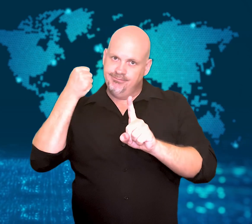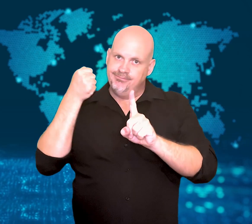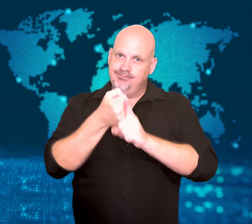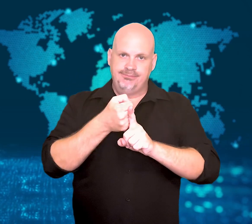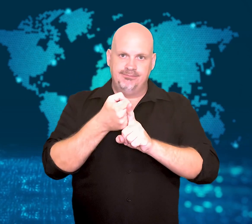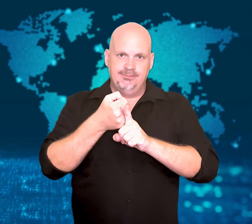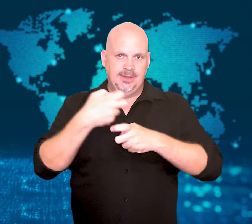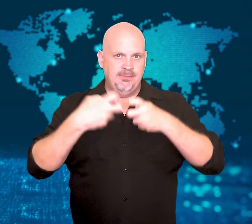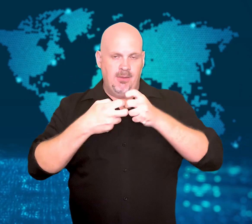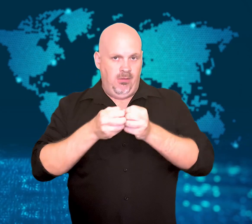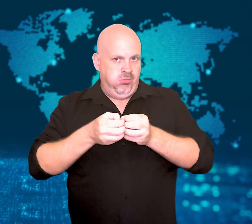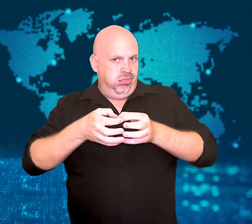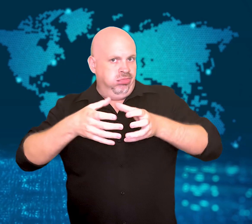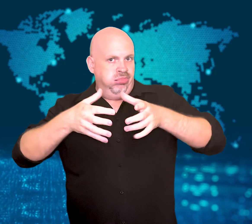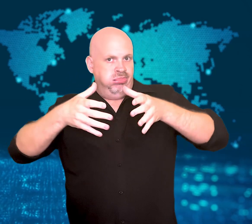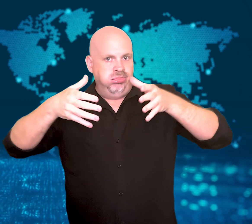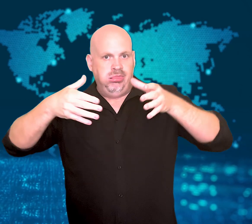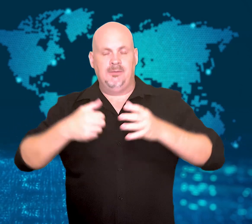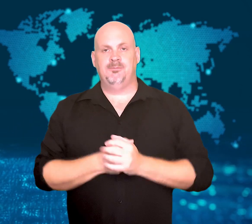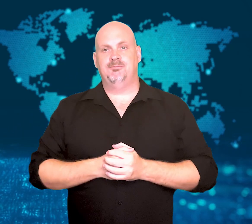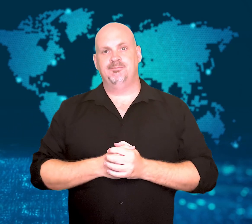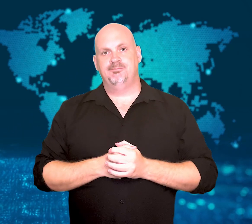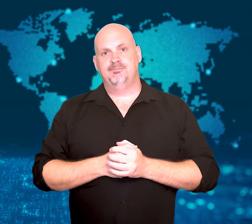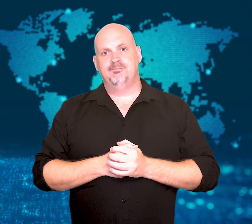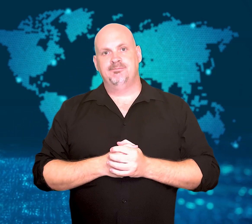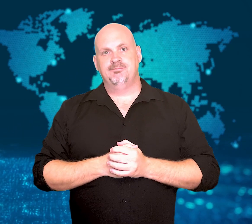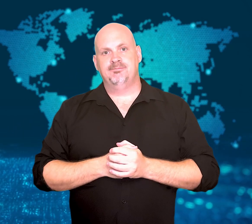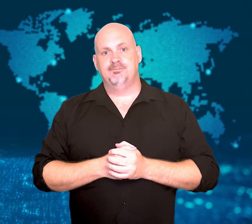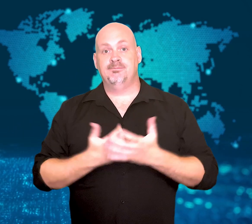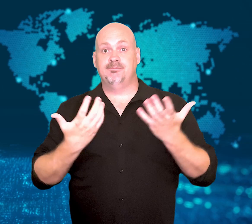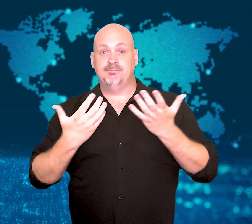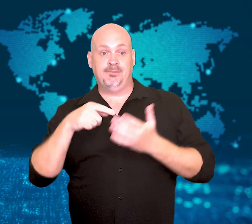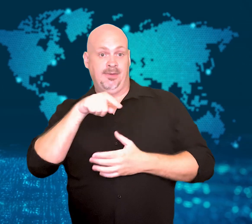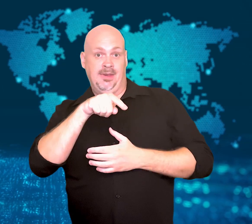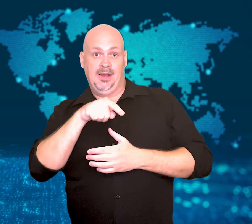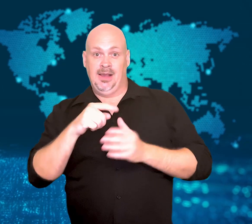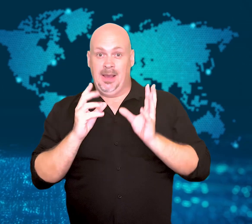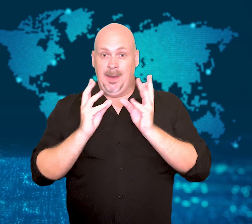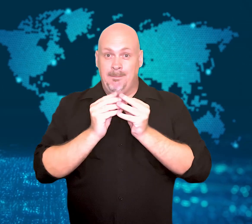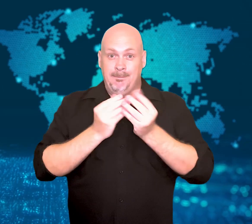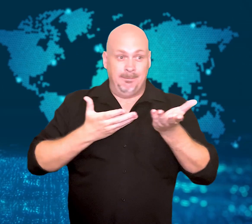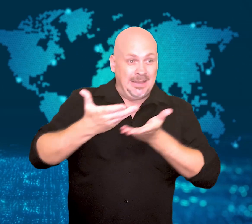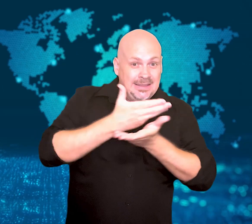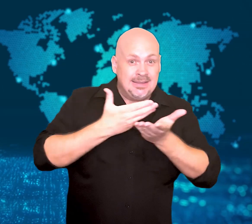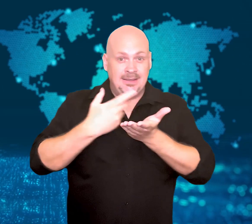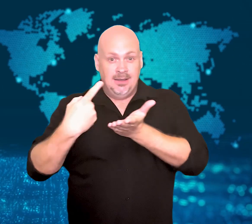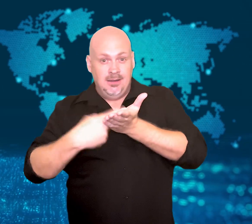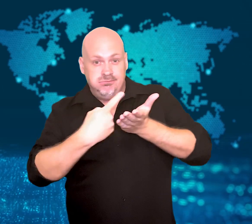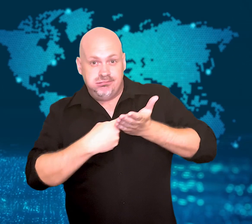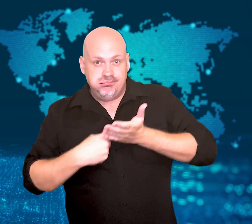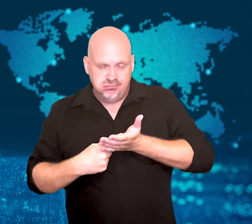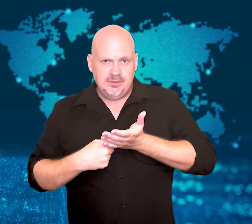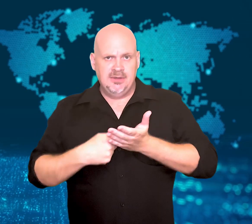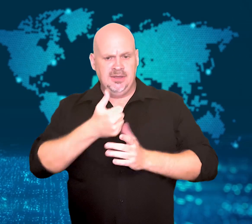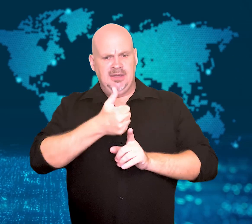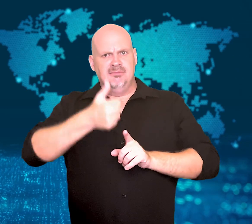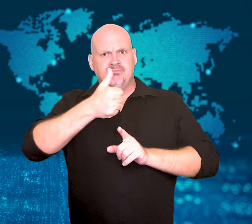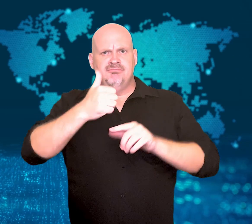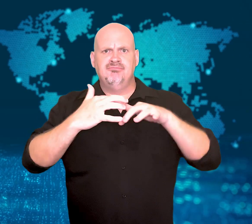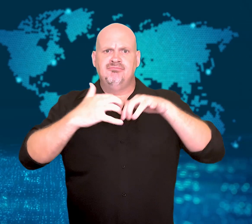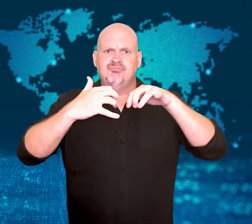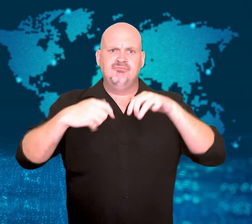Stores, manufacturers, and cargo transportation have been impacted.